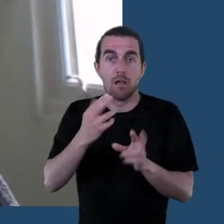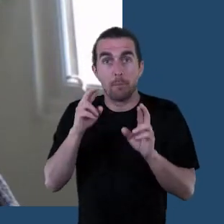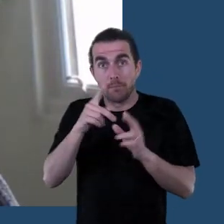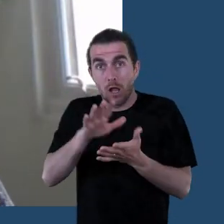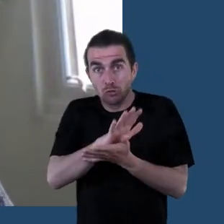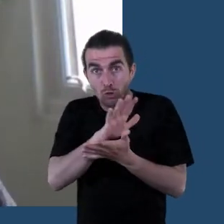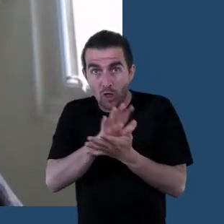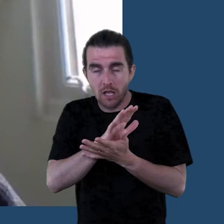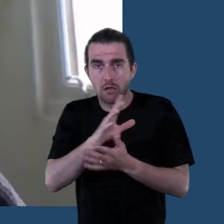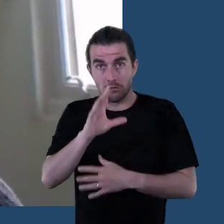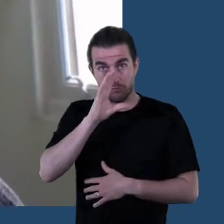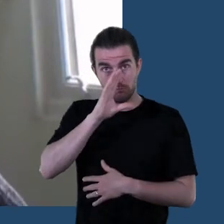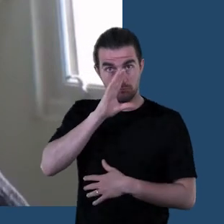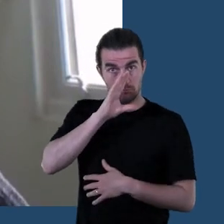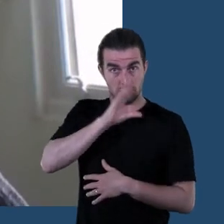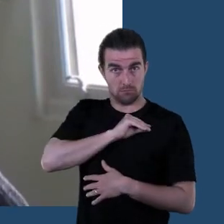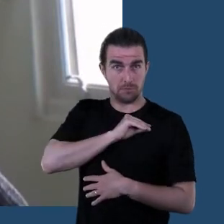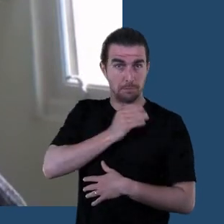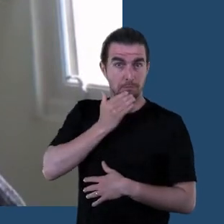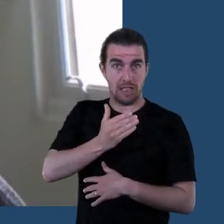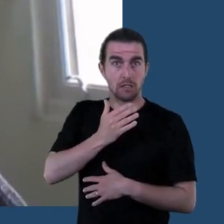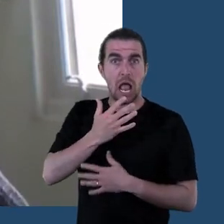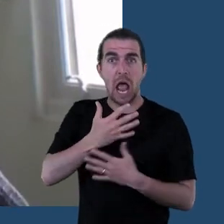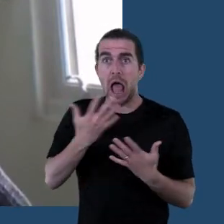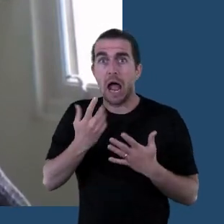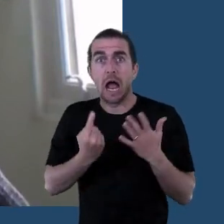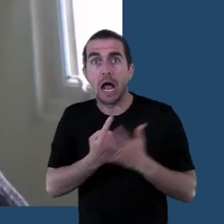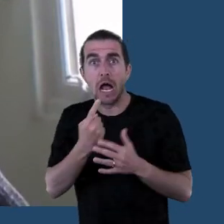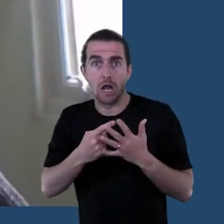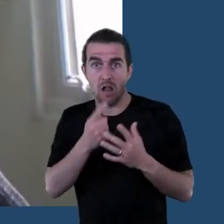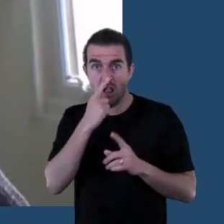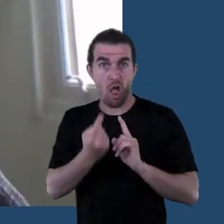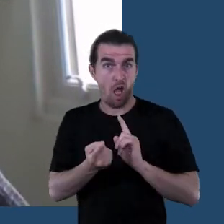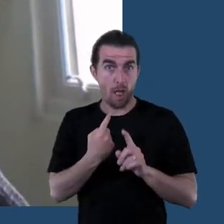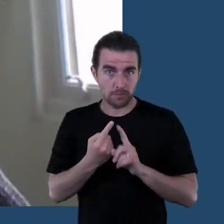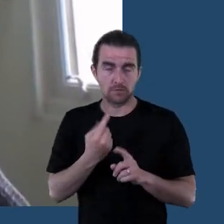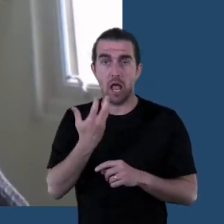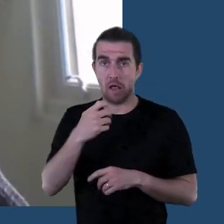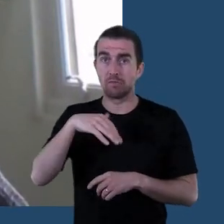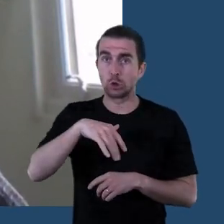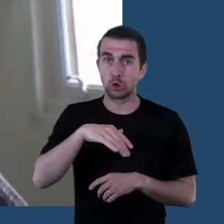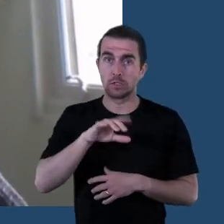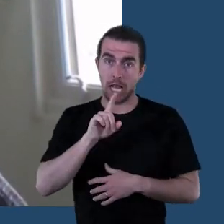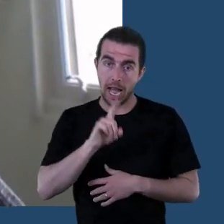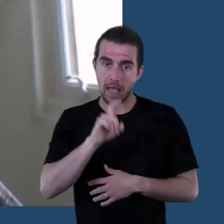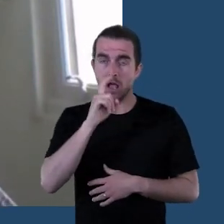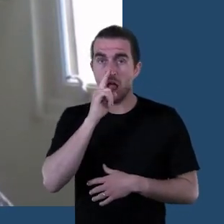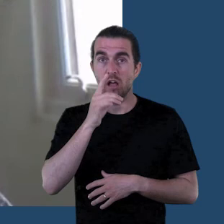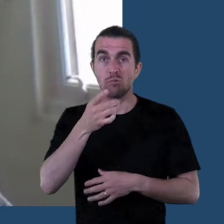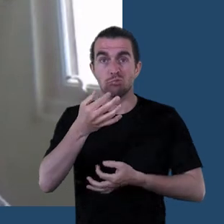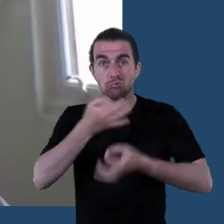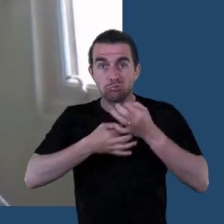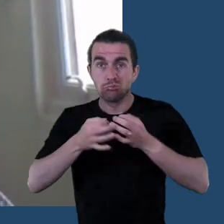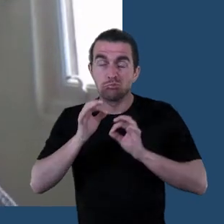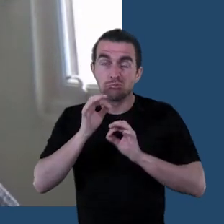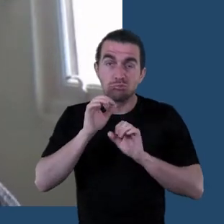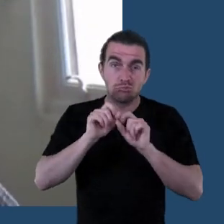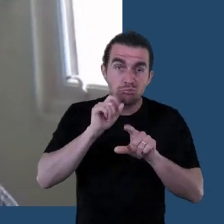If you enjoyed the show, please do let us know, let us know in the comments. And there will also be a link to a survey that you can feed back and let us know what you think.